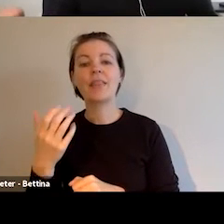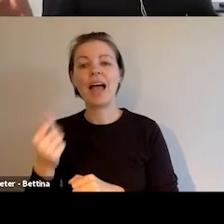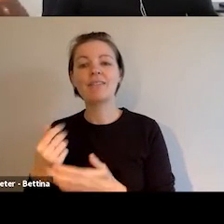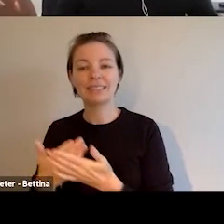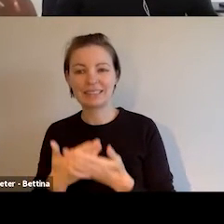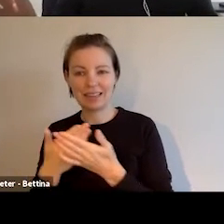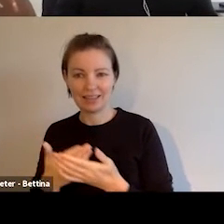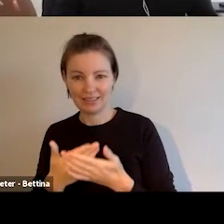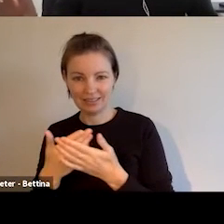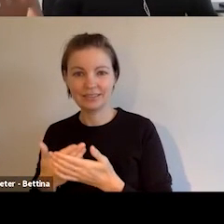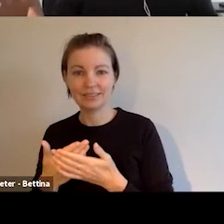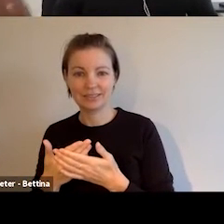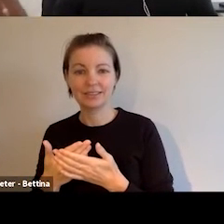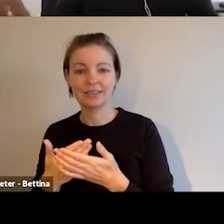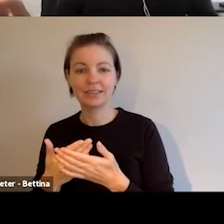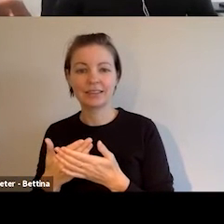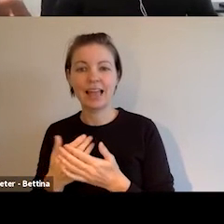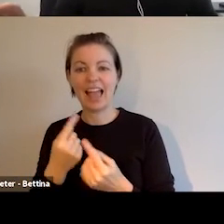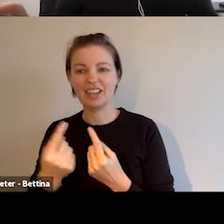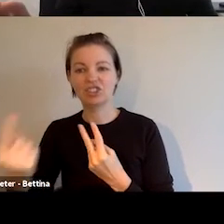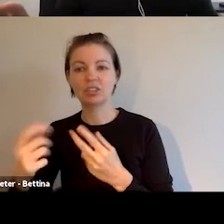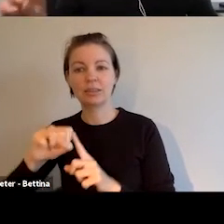now, that is the real focus for this research.